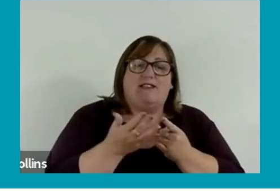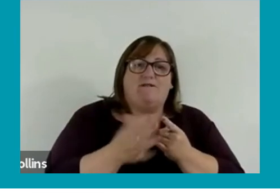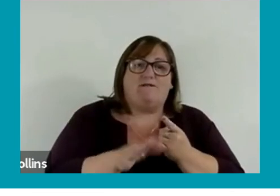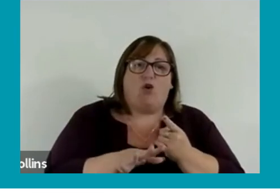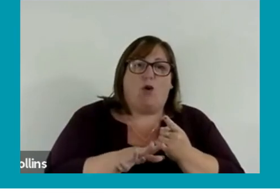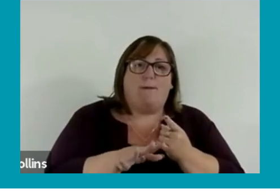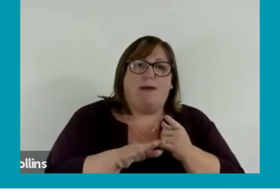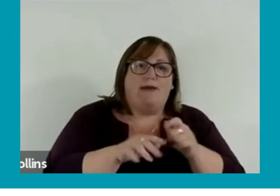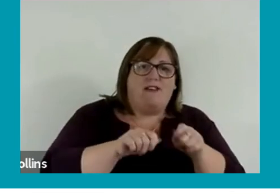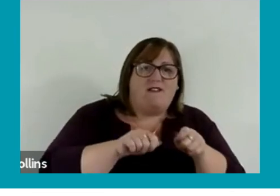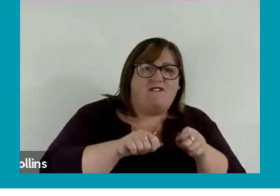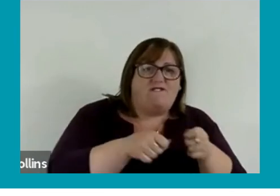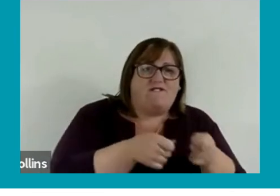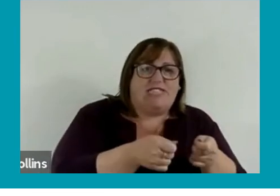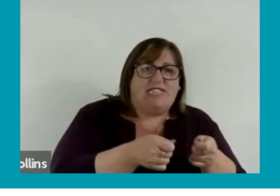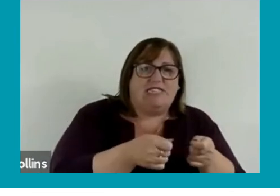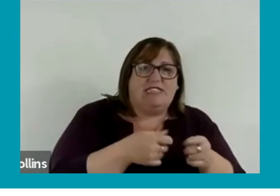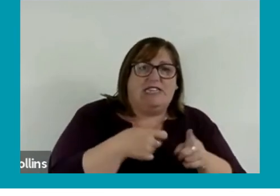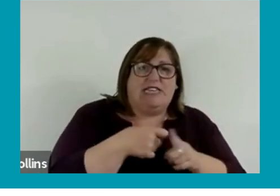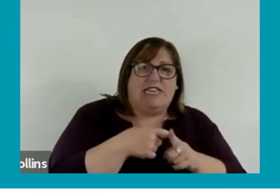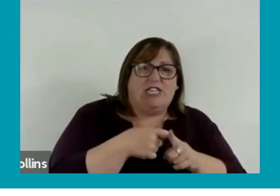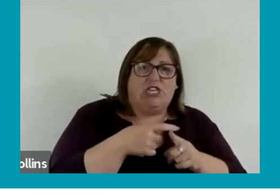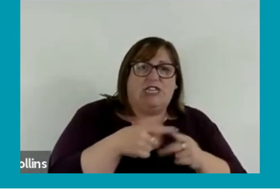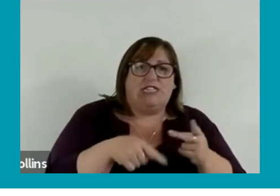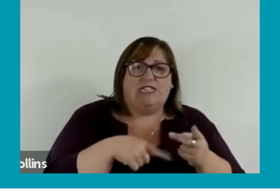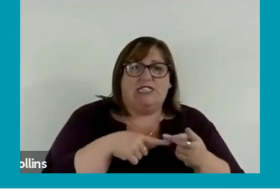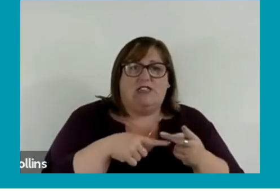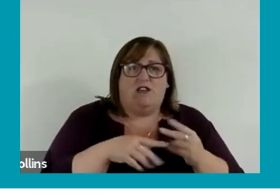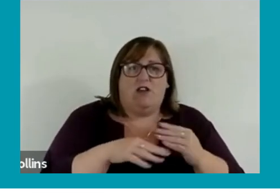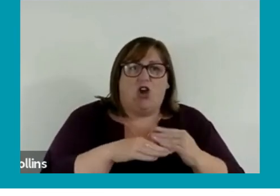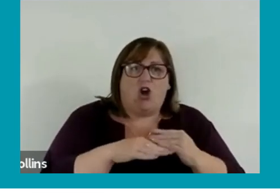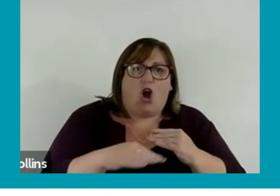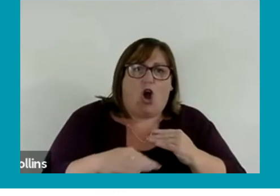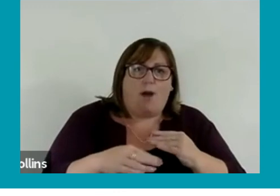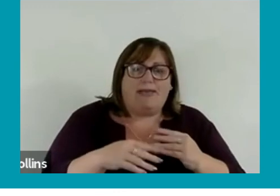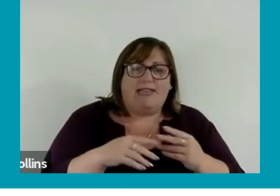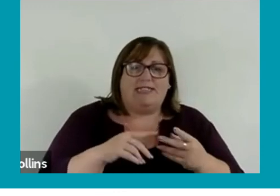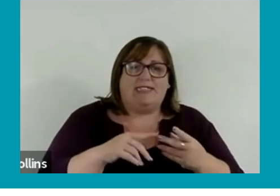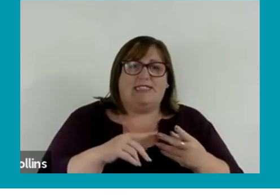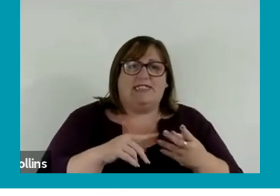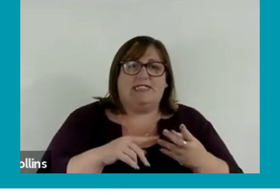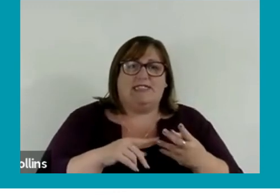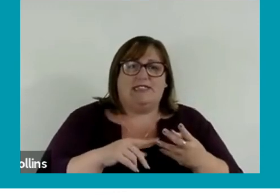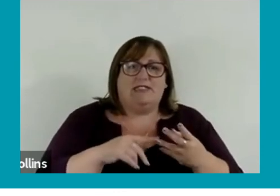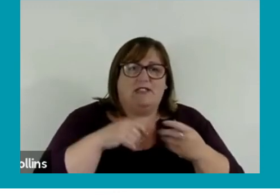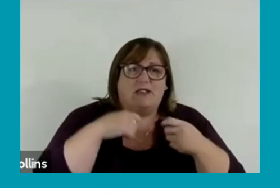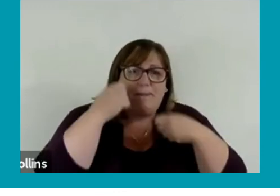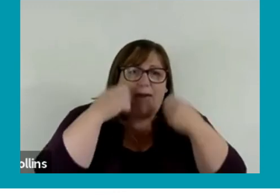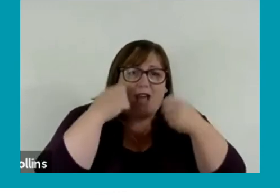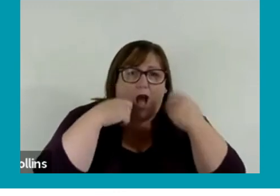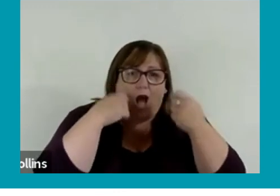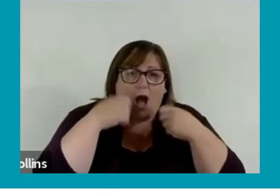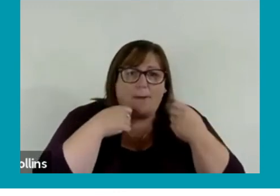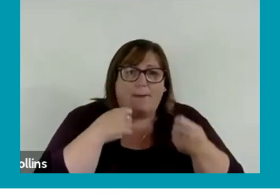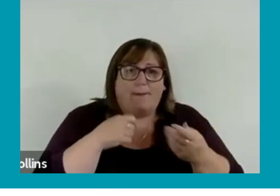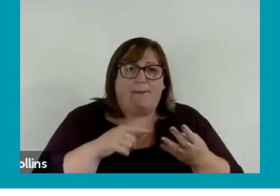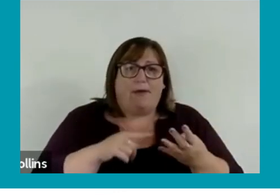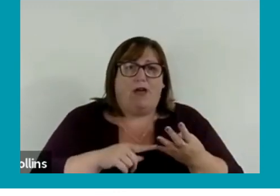carpets and aftercare and clothing makeup um and all of those things you've got the cookery school